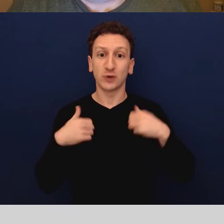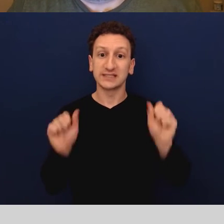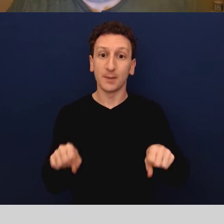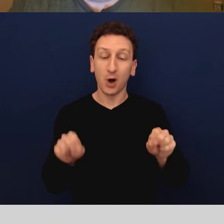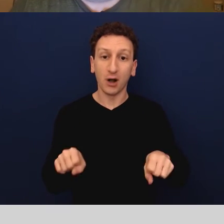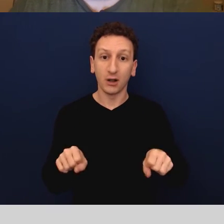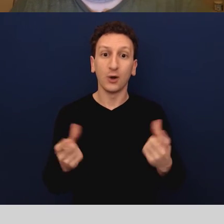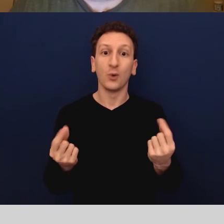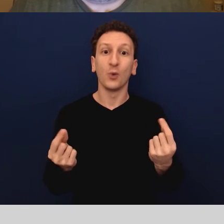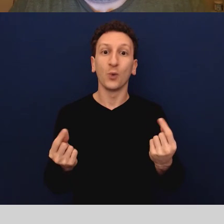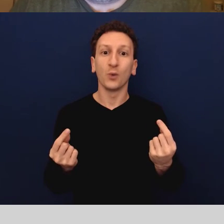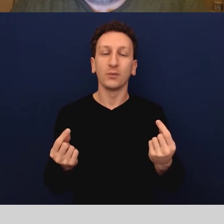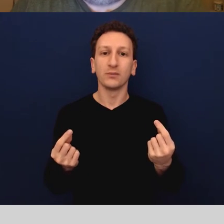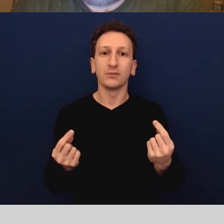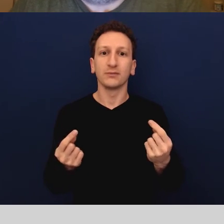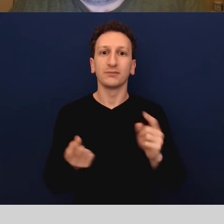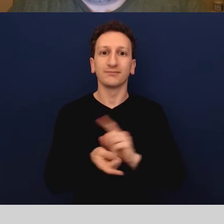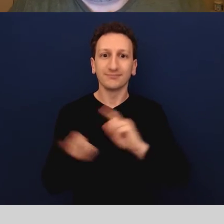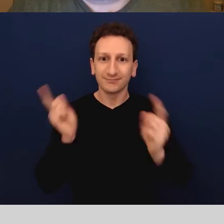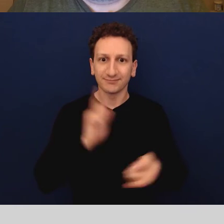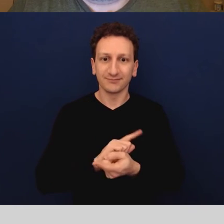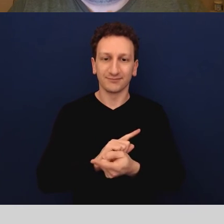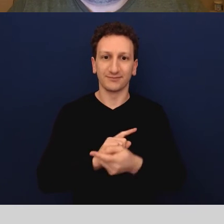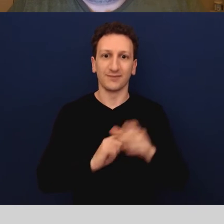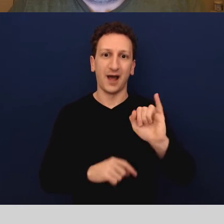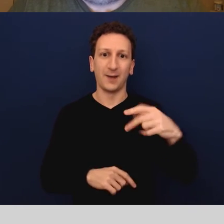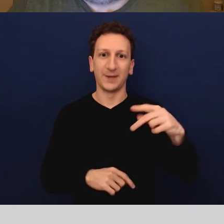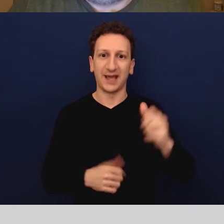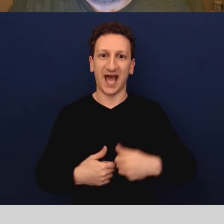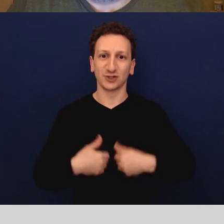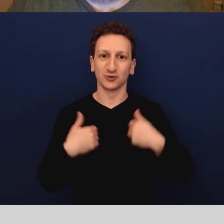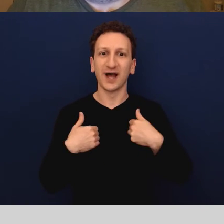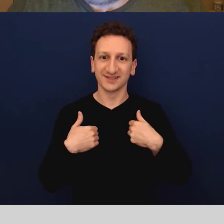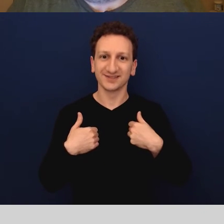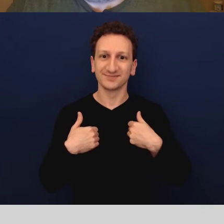We'll get the IP from addressable.get.iP, get an address